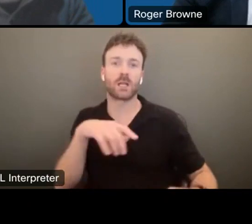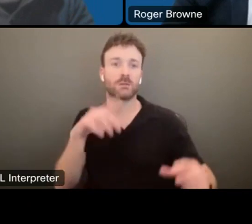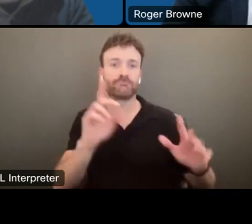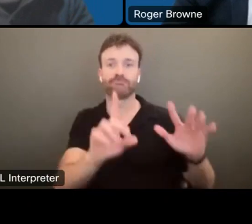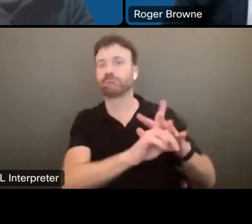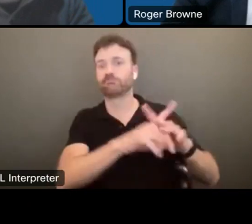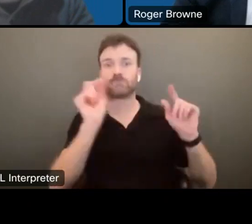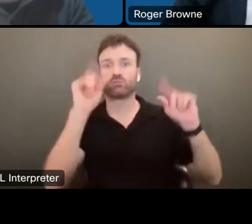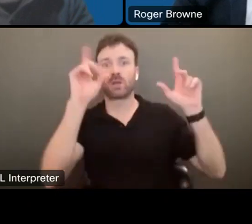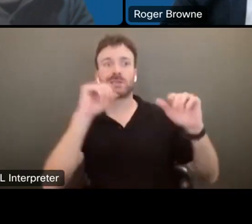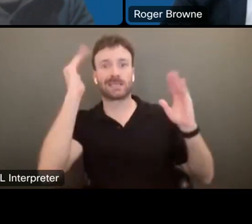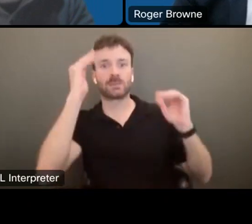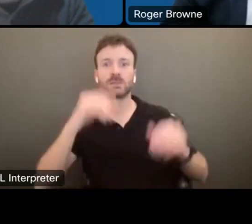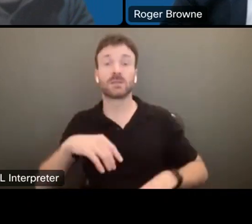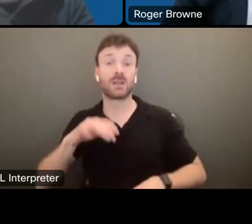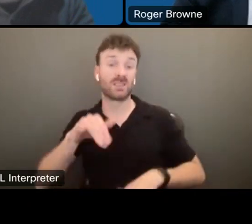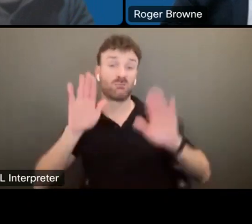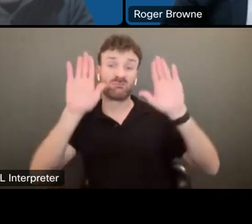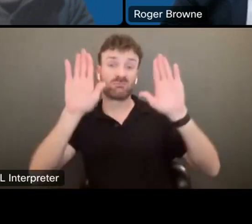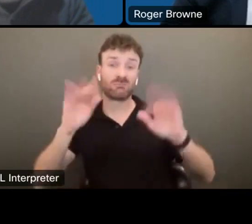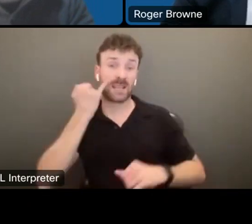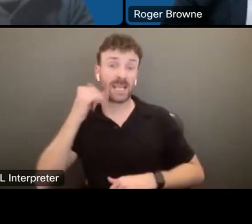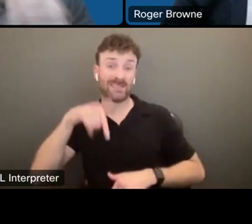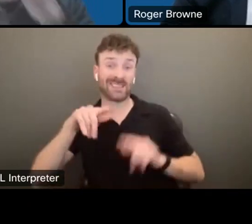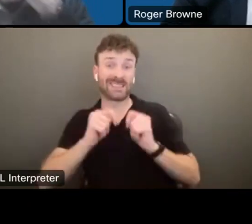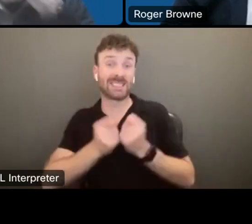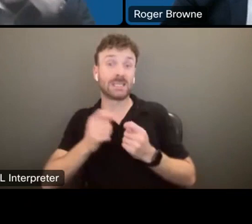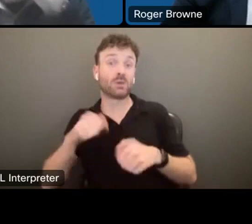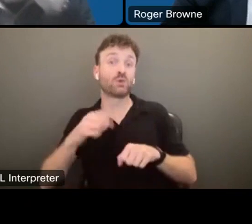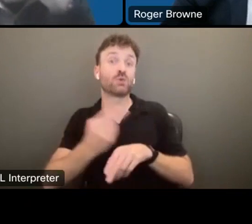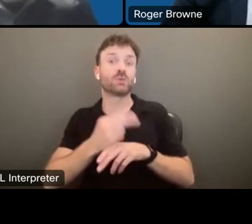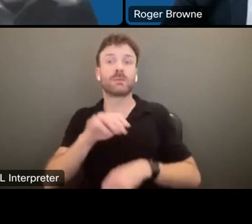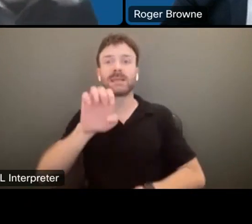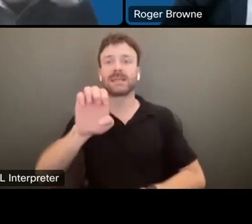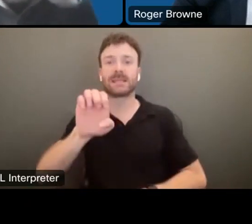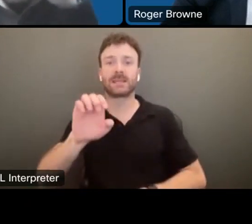It would be wonderful if the team could use e-bikes as a way of helping expedite your